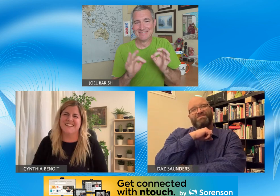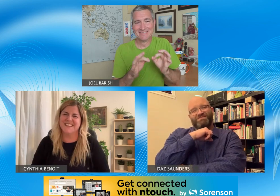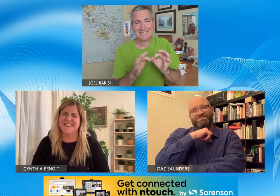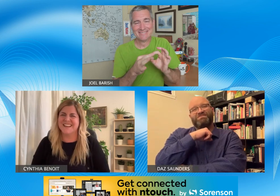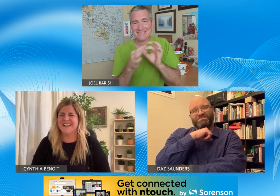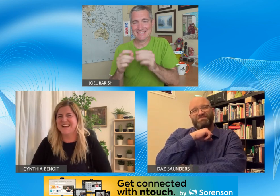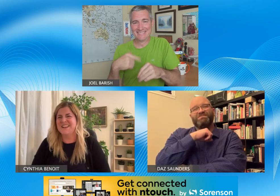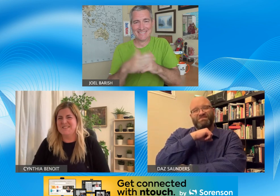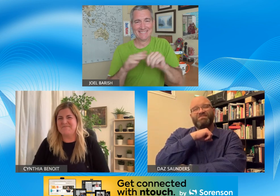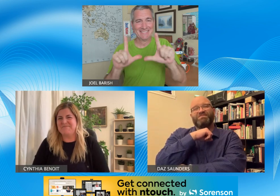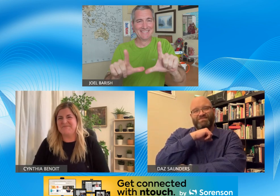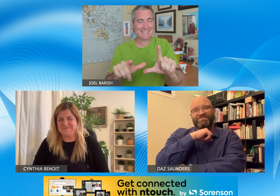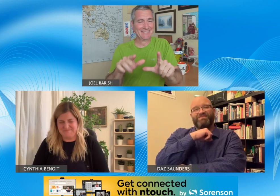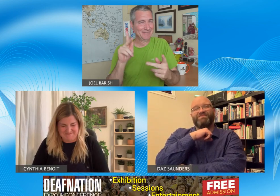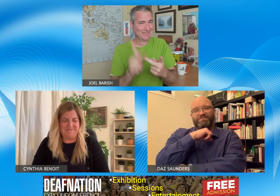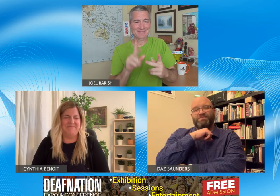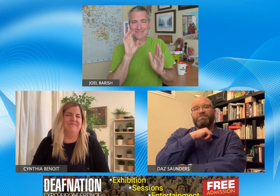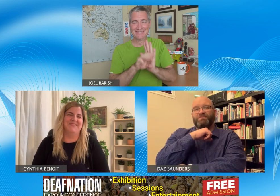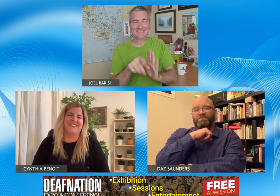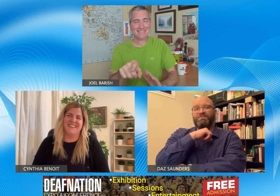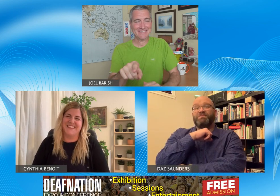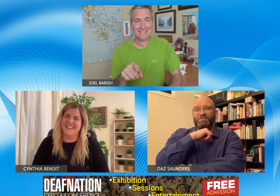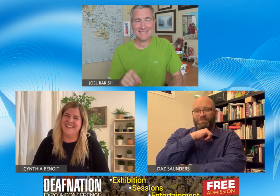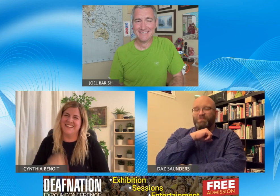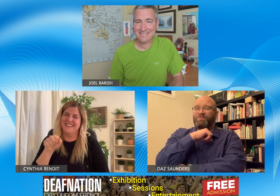Beautifully said, I agree. Perfect, it also relates to the next photo shown here.